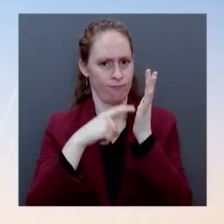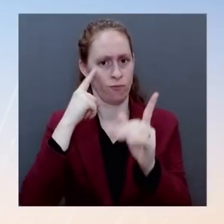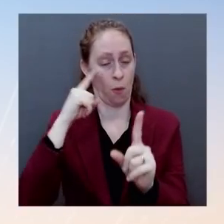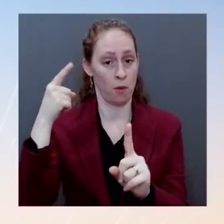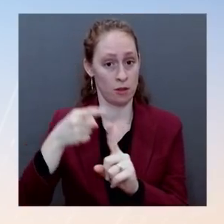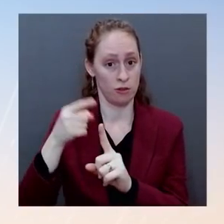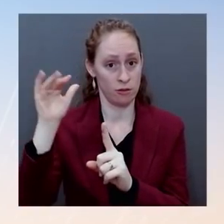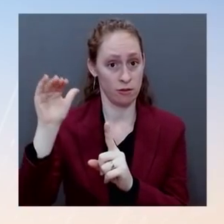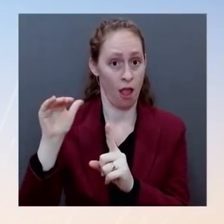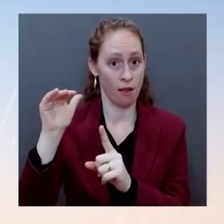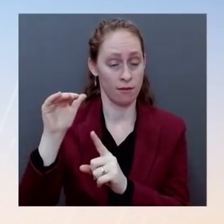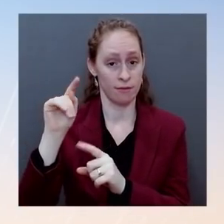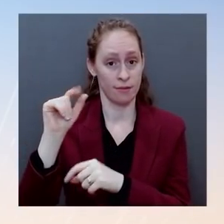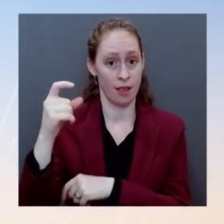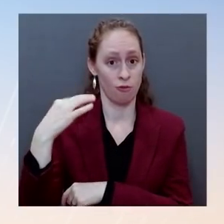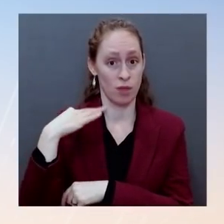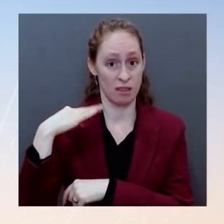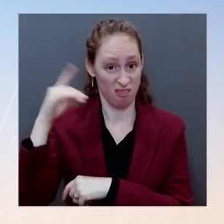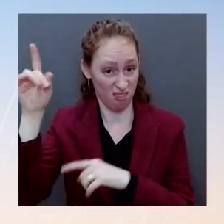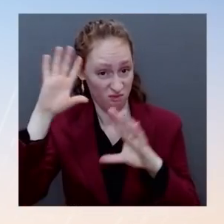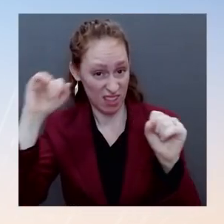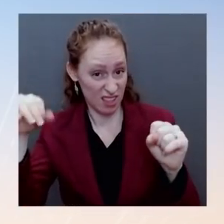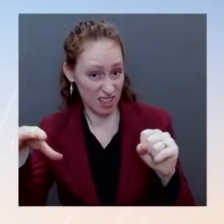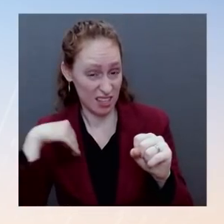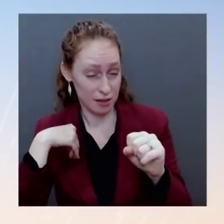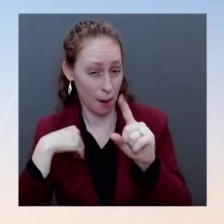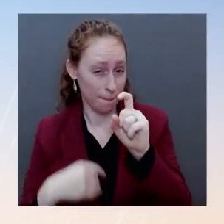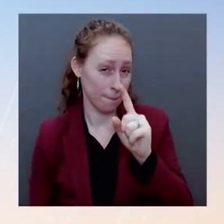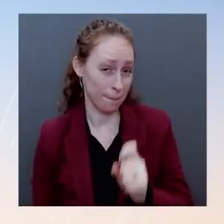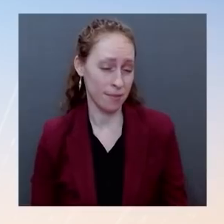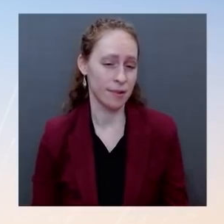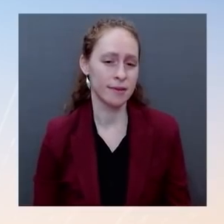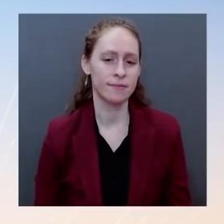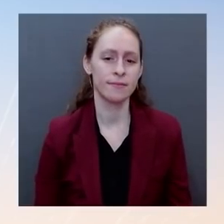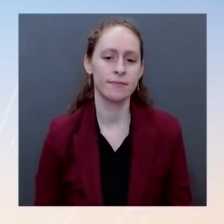I would say that if you look at the Child Tax Credit itself,